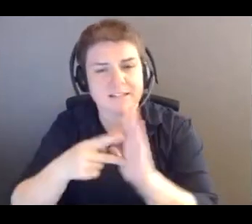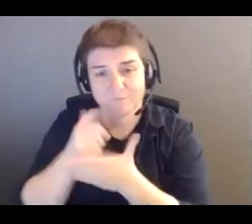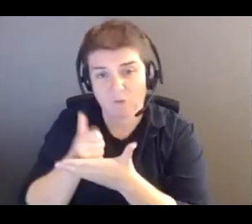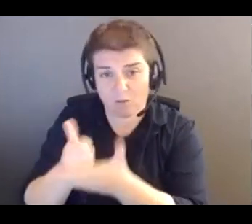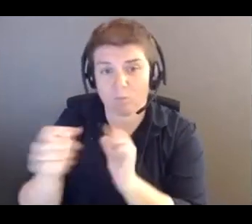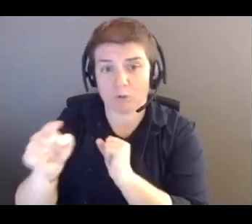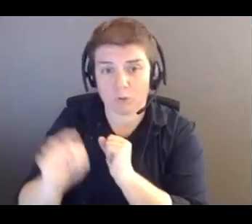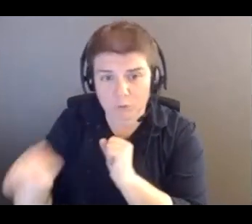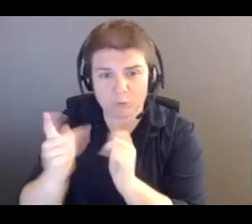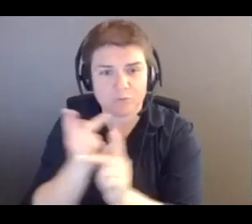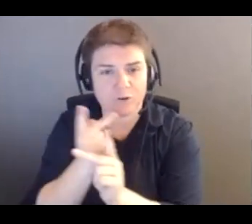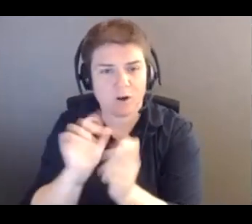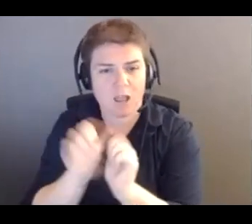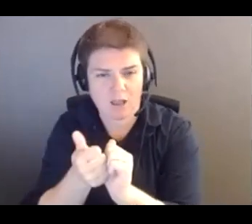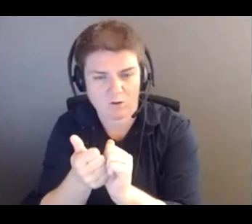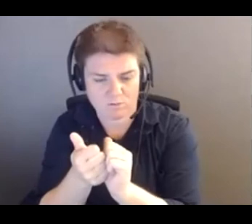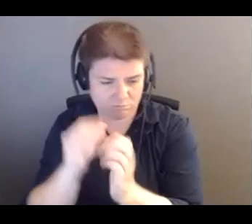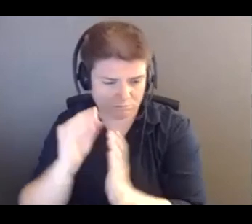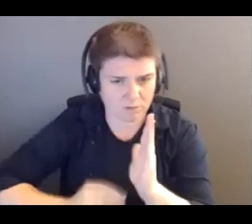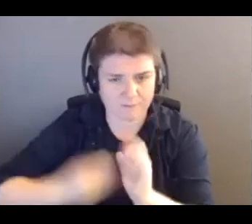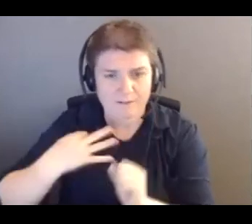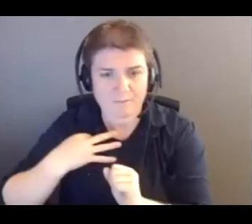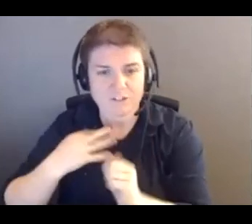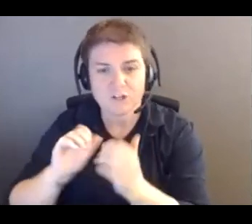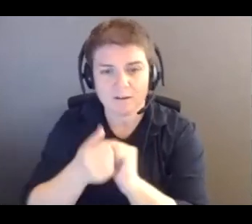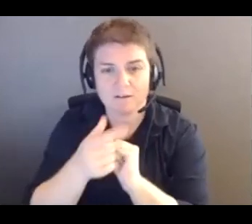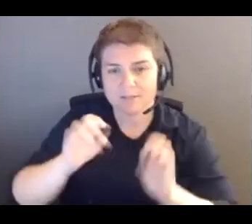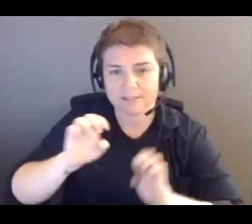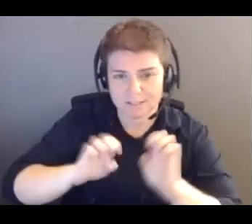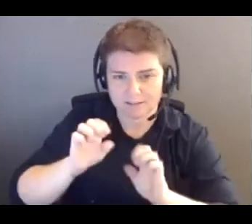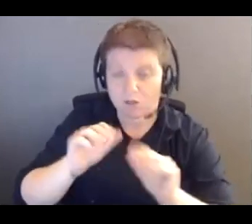how to approach your application and how assessors are going to navigate personal bias around